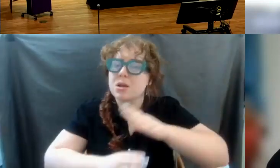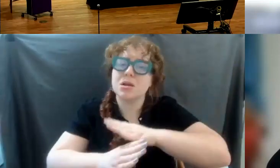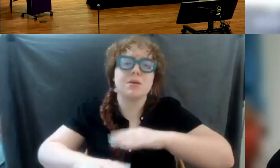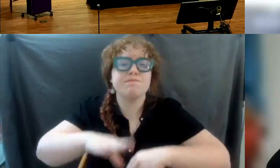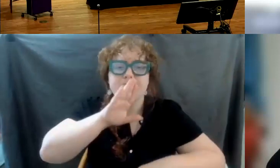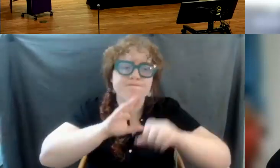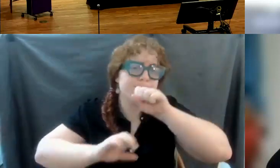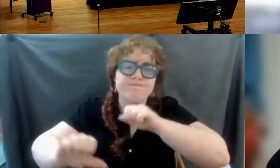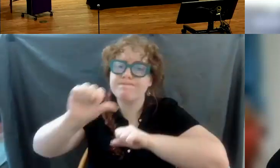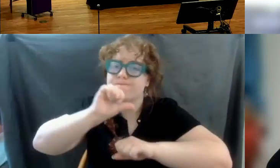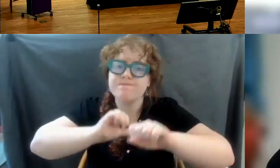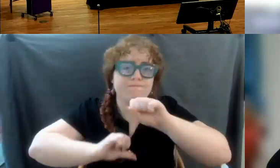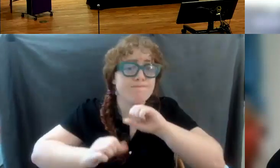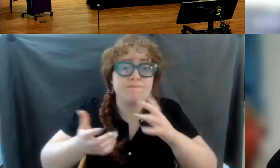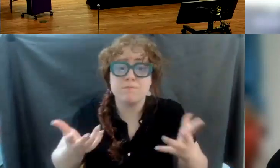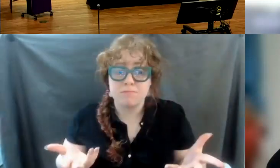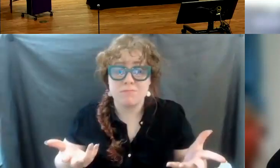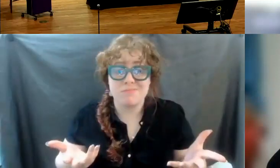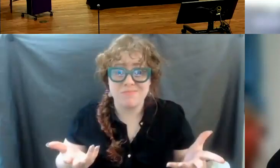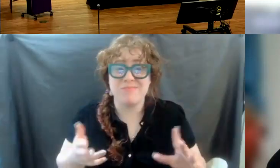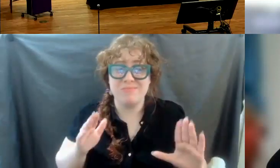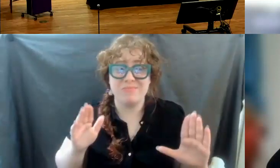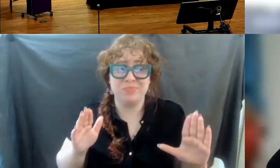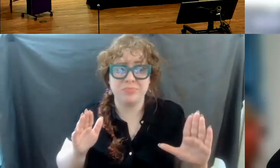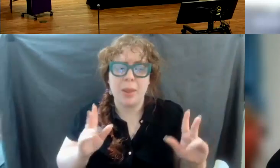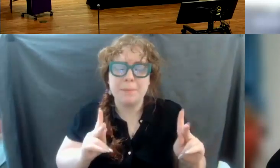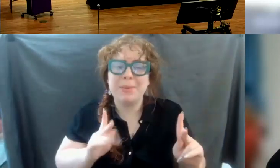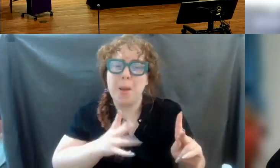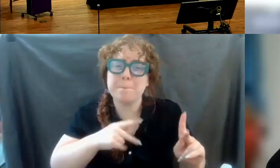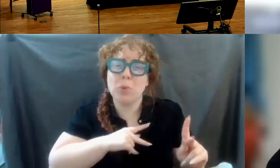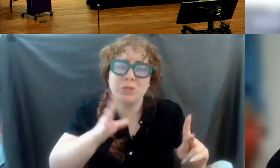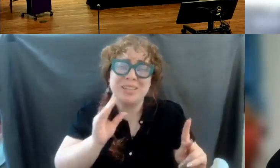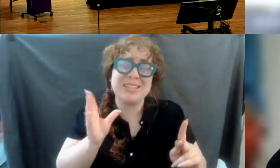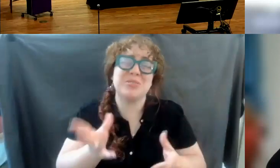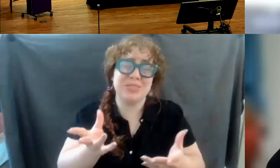is people with lived experience, we need to be a part of the process. We need to be part of the conversation.